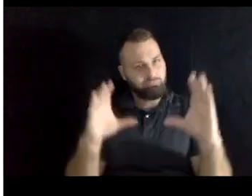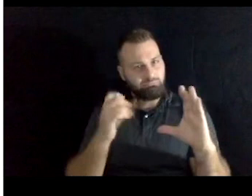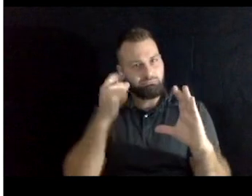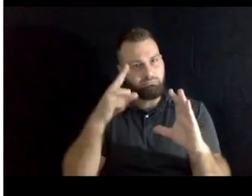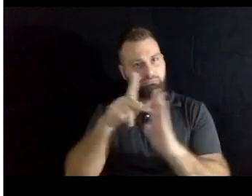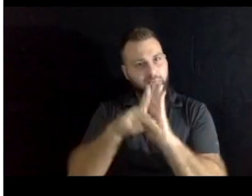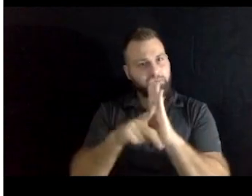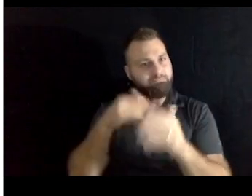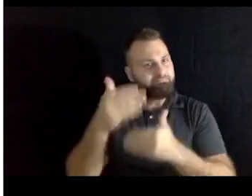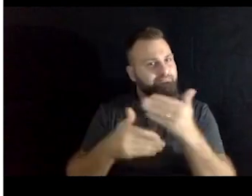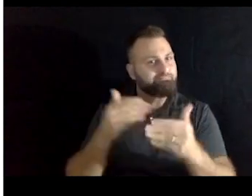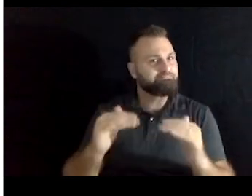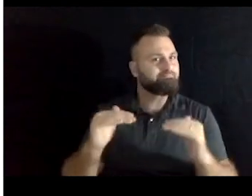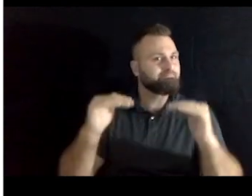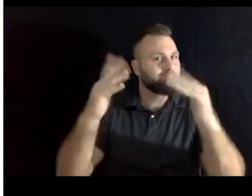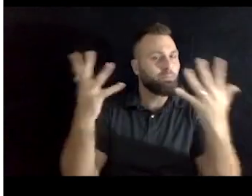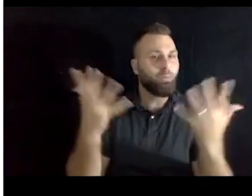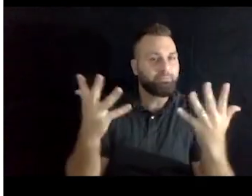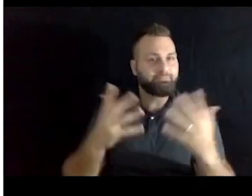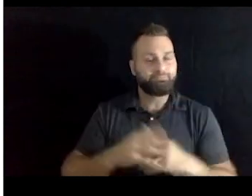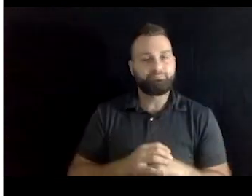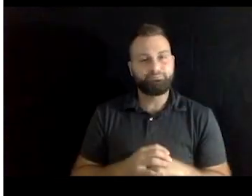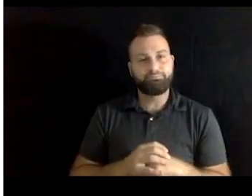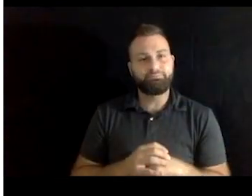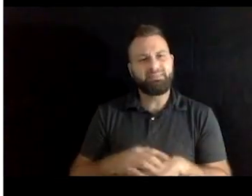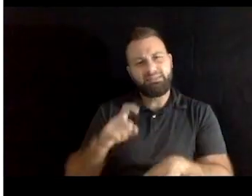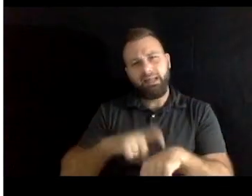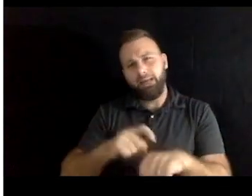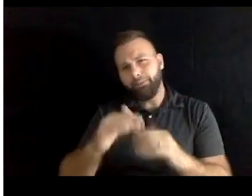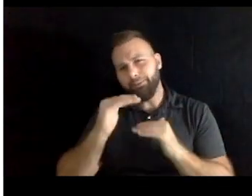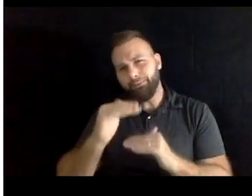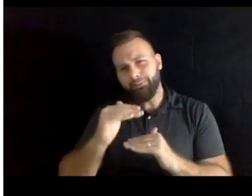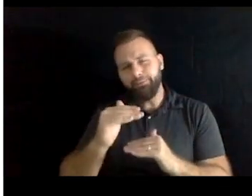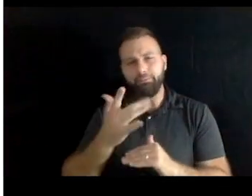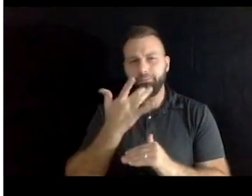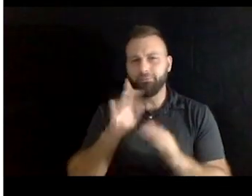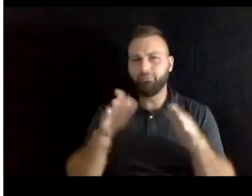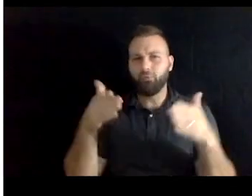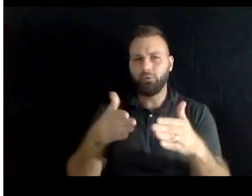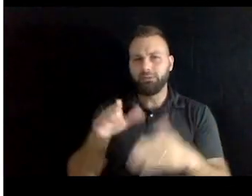I'm going to really focus on them. But I just want to make that caveat